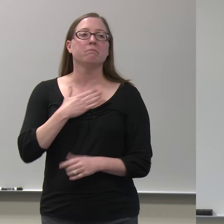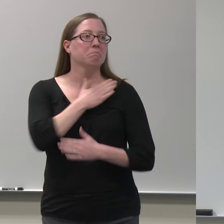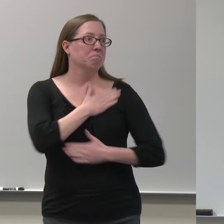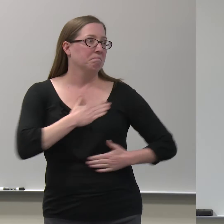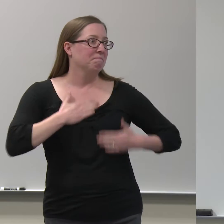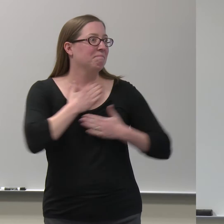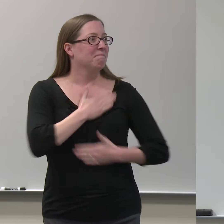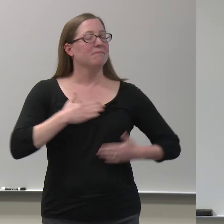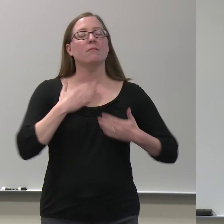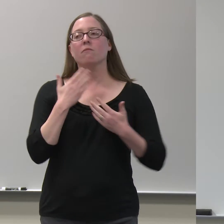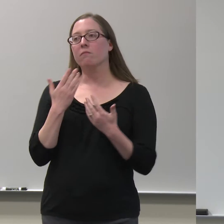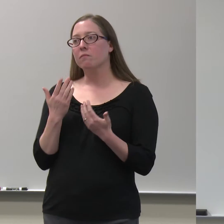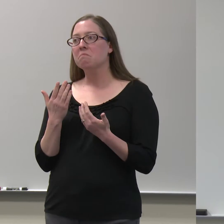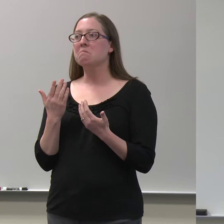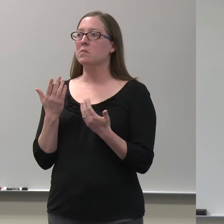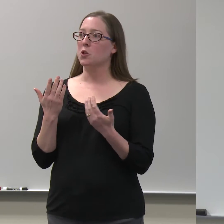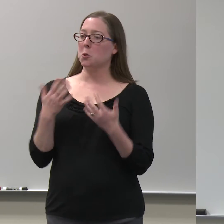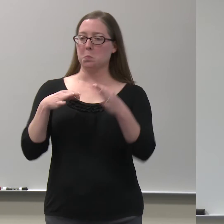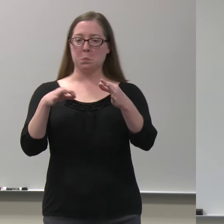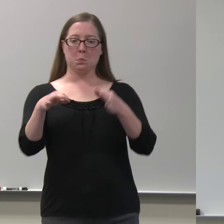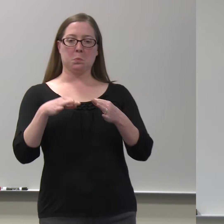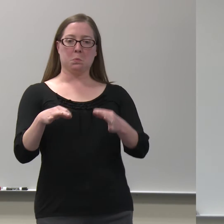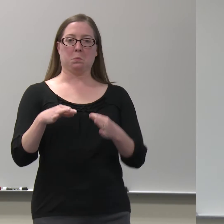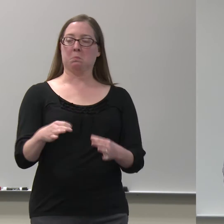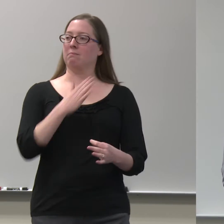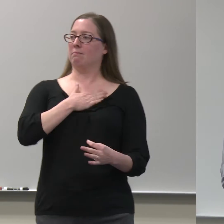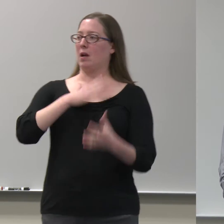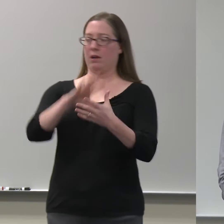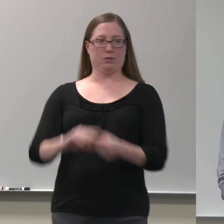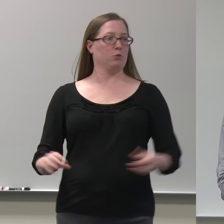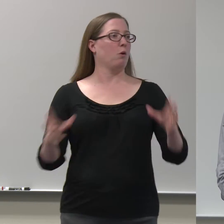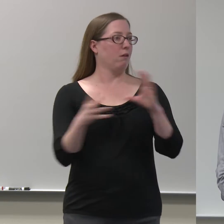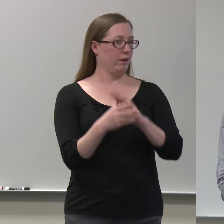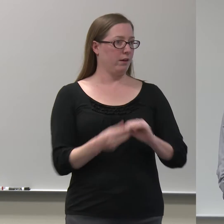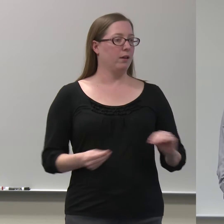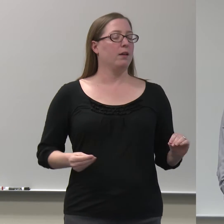So it's my pleasure today to tell you a little bit about my story.